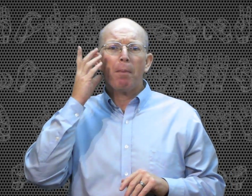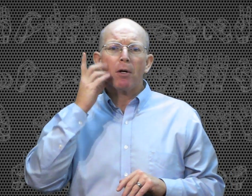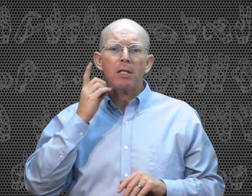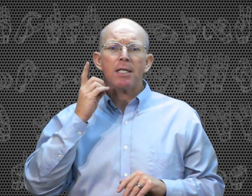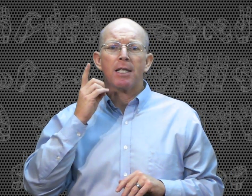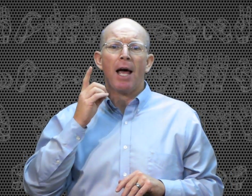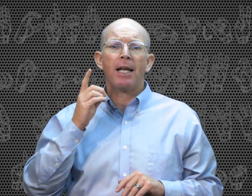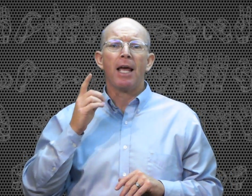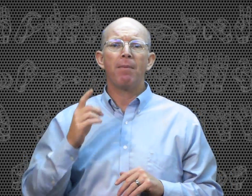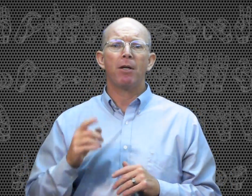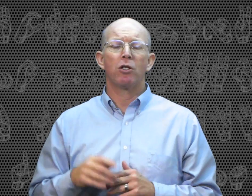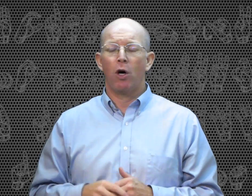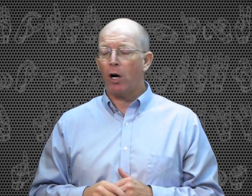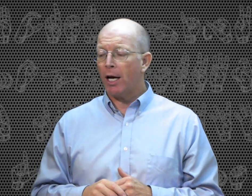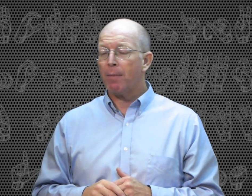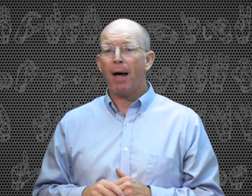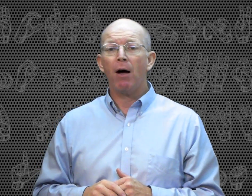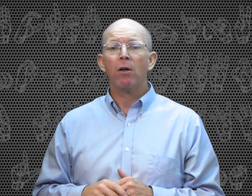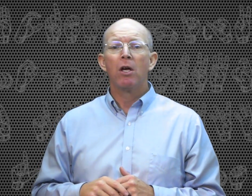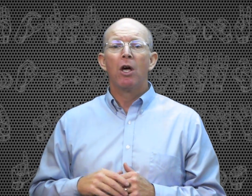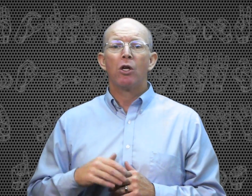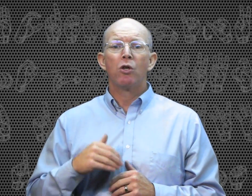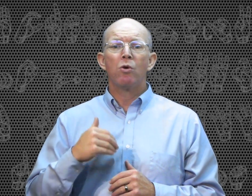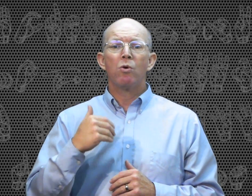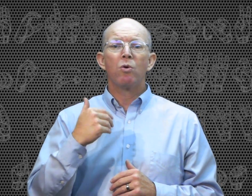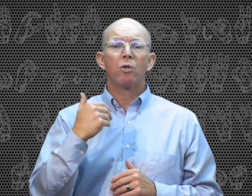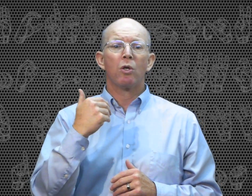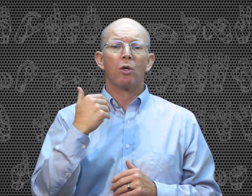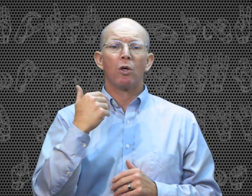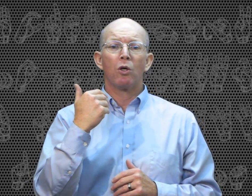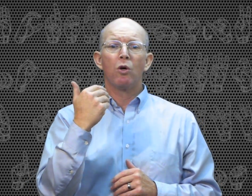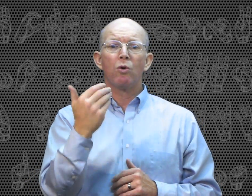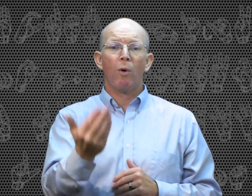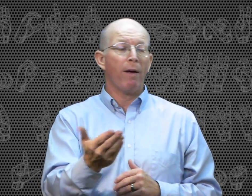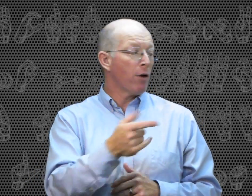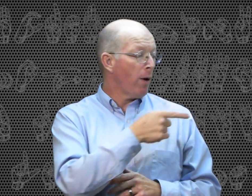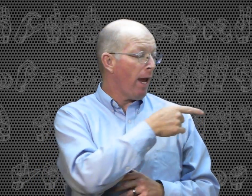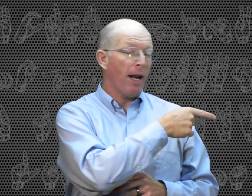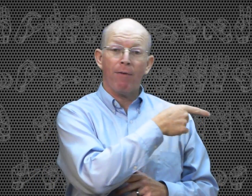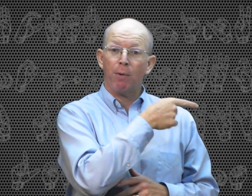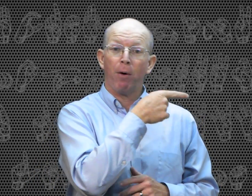So use the person’s sign name that you are talking about. Use whatever you can.